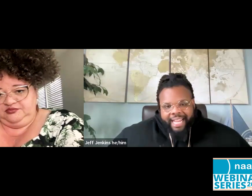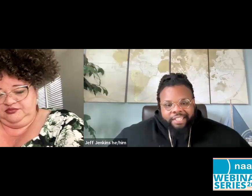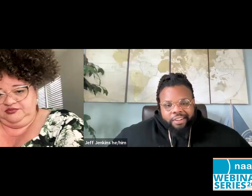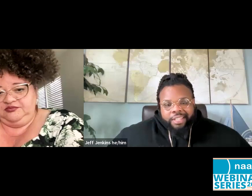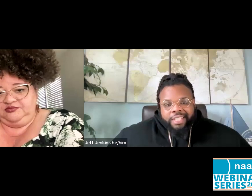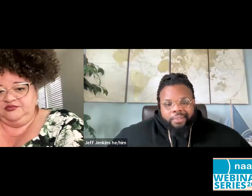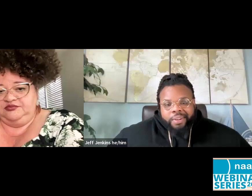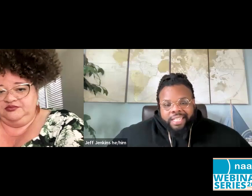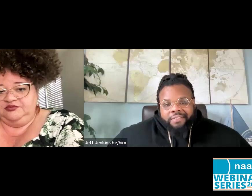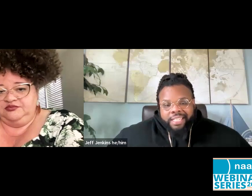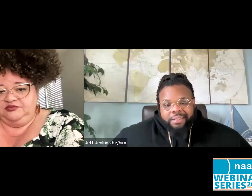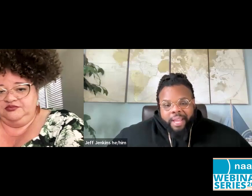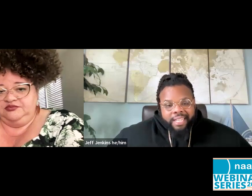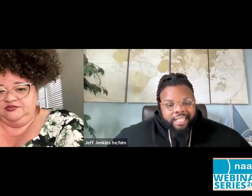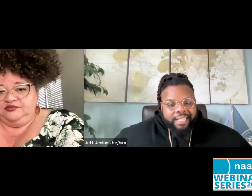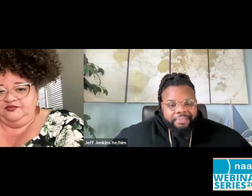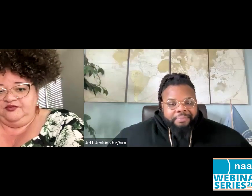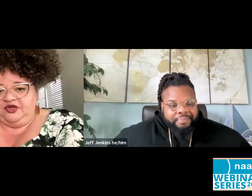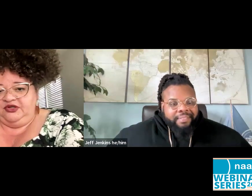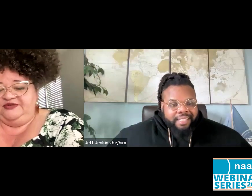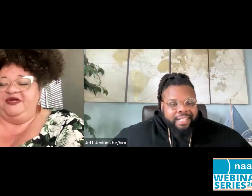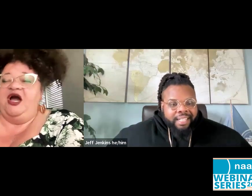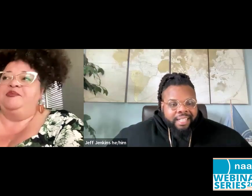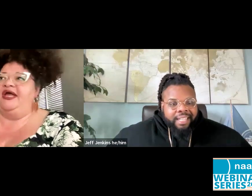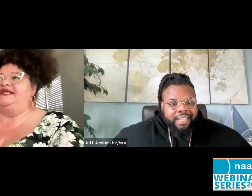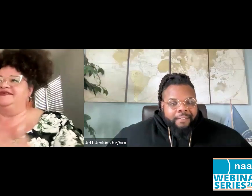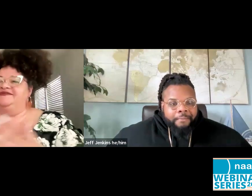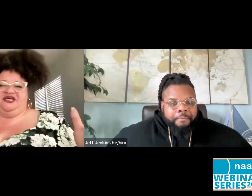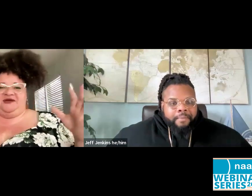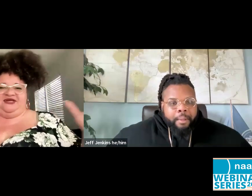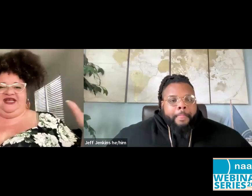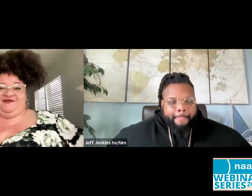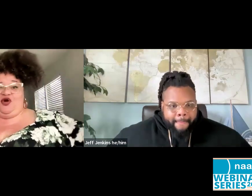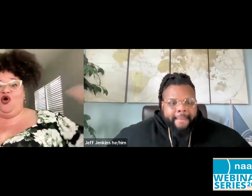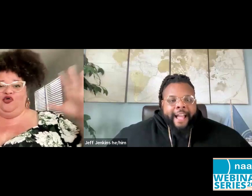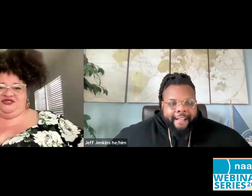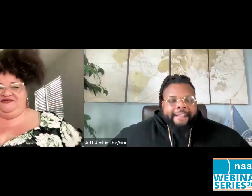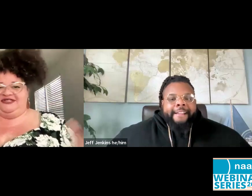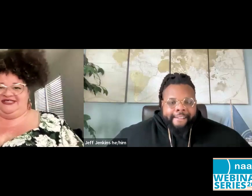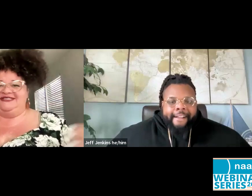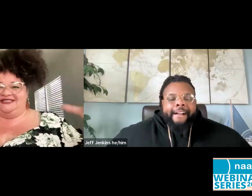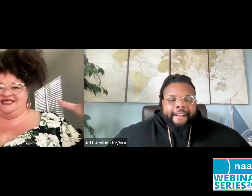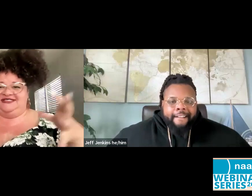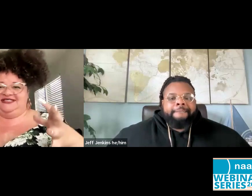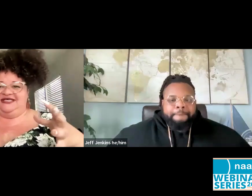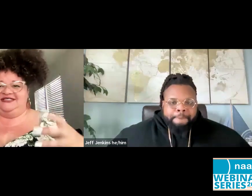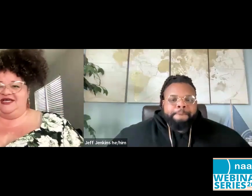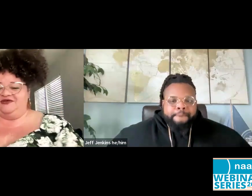And so it is a really tough list to comprehend of Li accommodating for all things because that's narrow